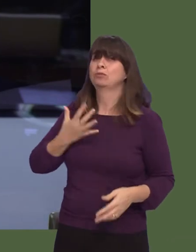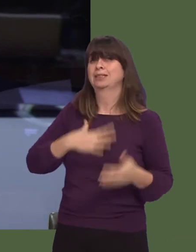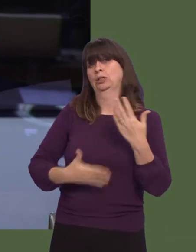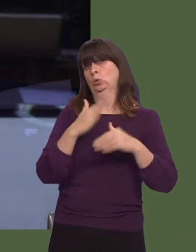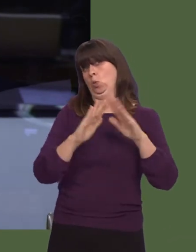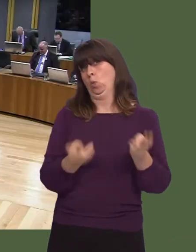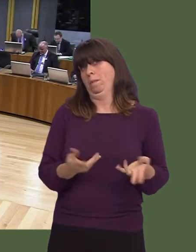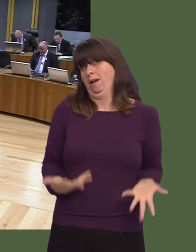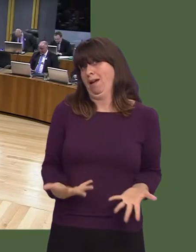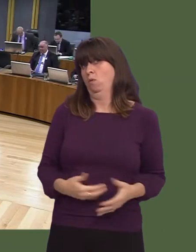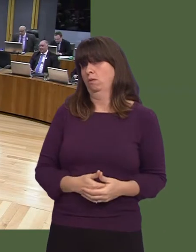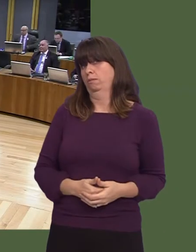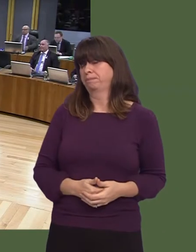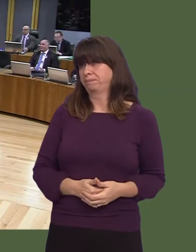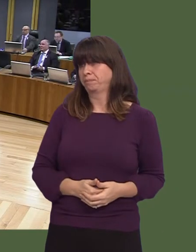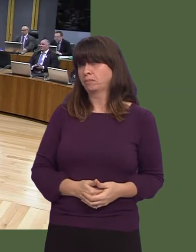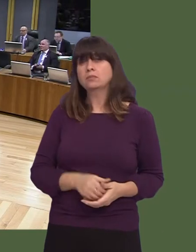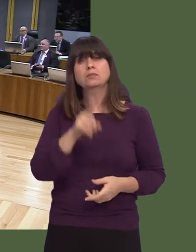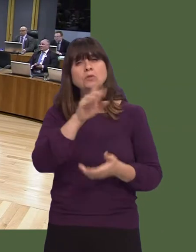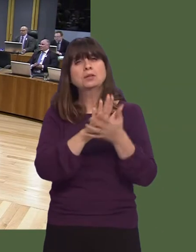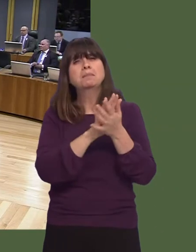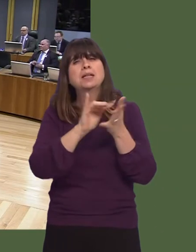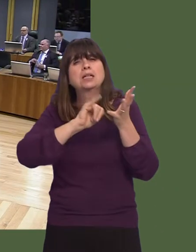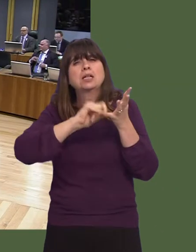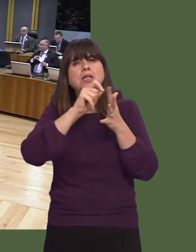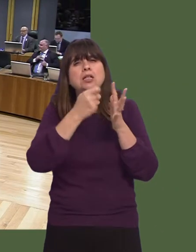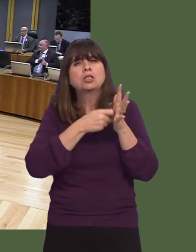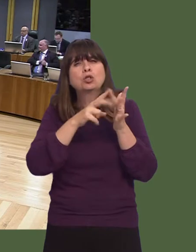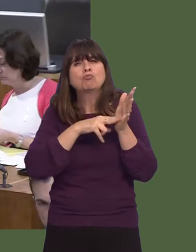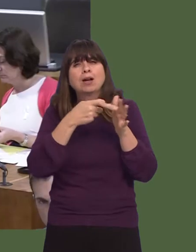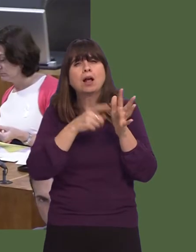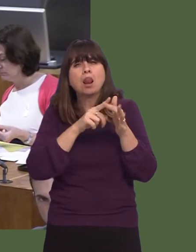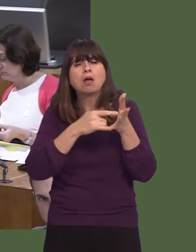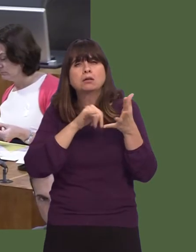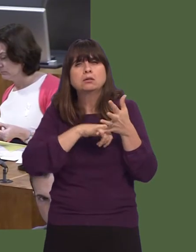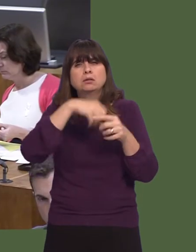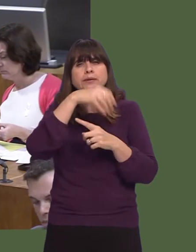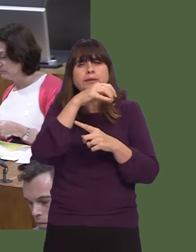moment? Thank you. Carwyn Jones AM: Well, if he's talking about the sprinklers, can I remind him that his own party didn't oppose the introduction of